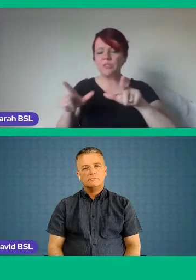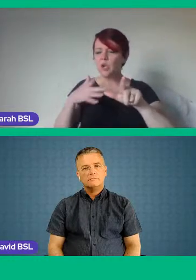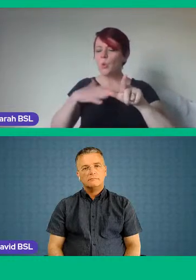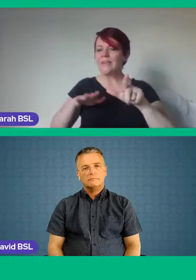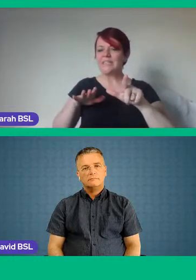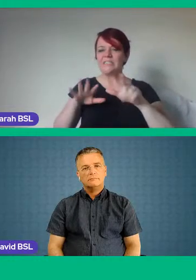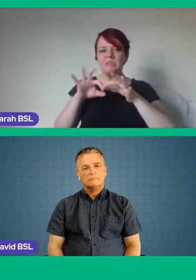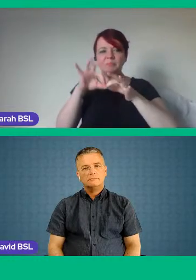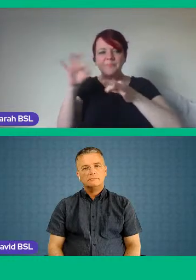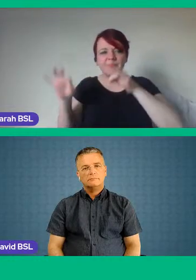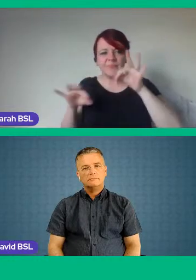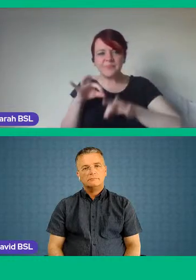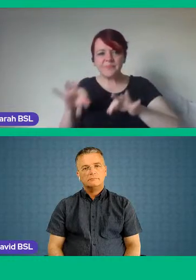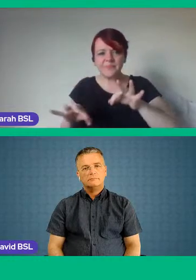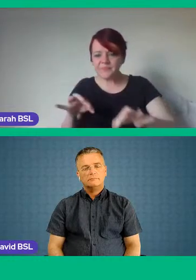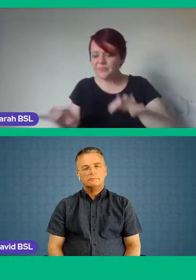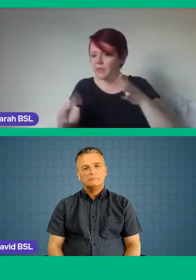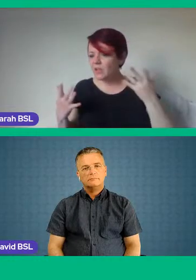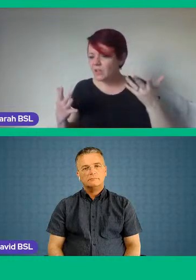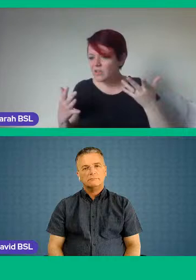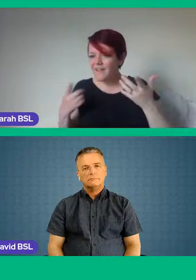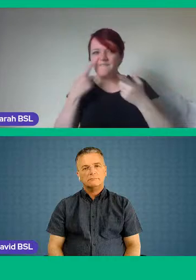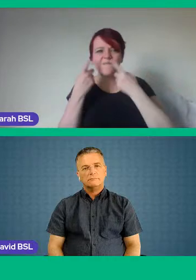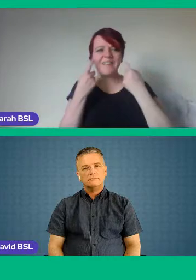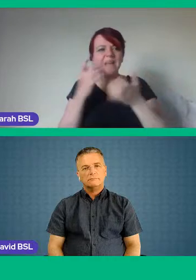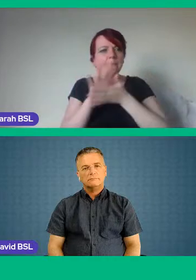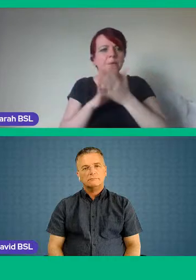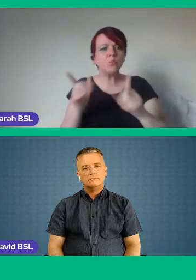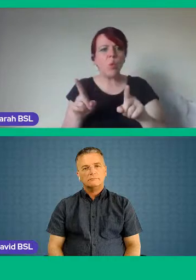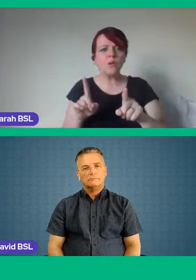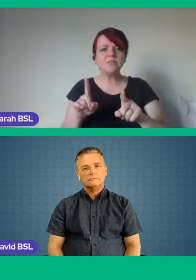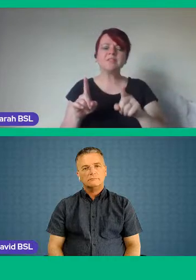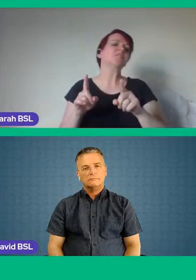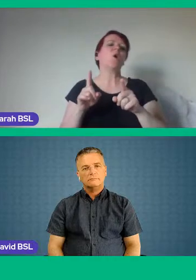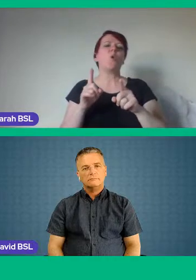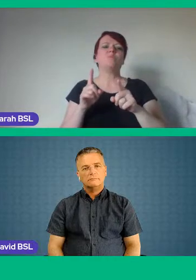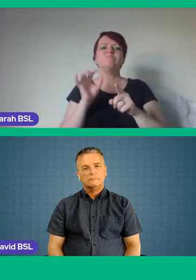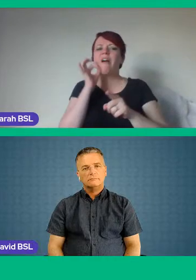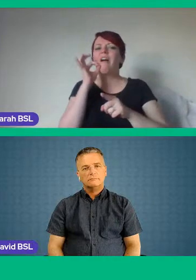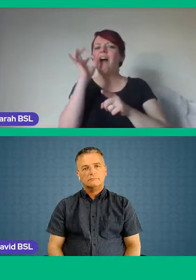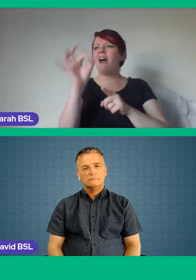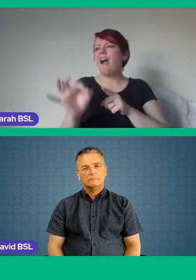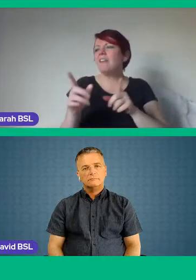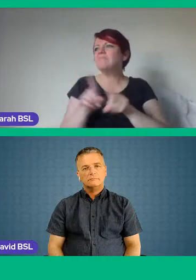language, can we unpack a bit of that? And then ask some simple questions. Such as, what